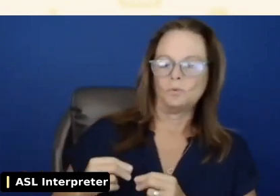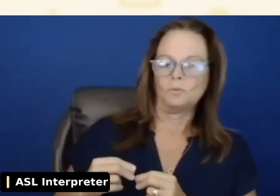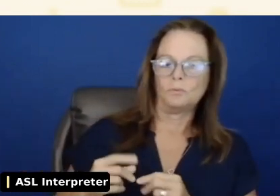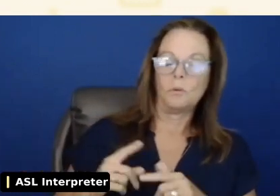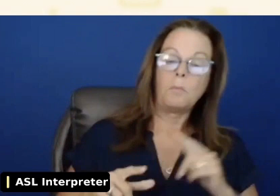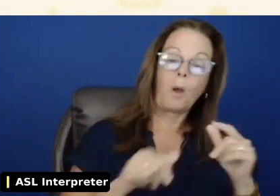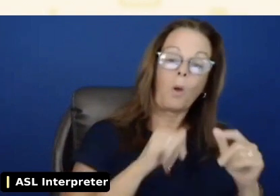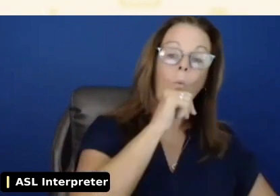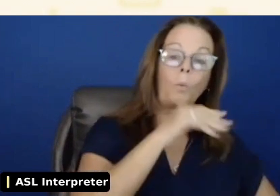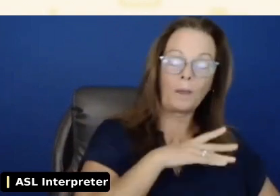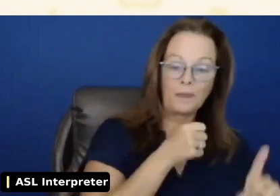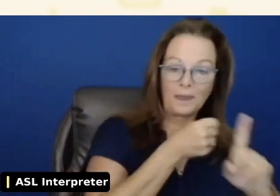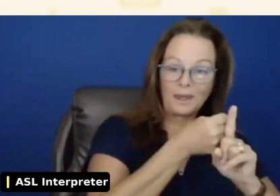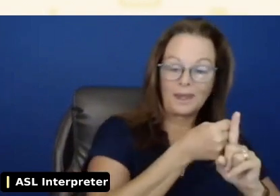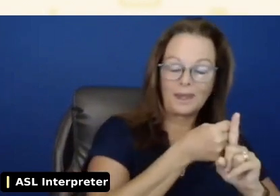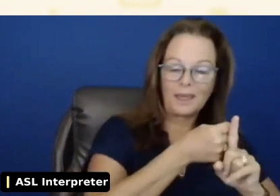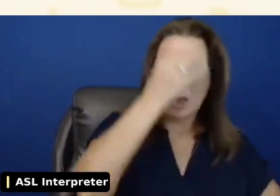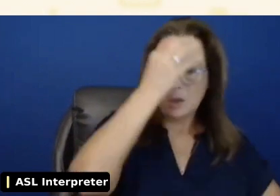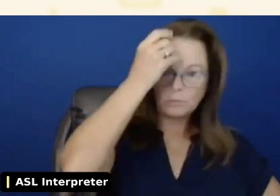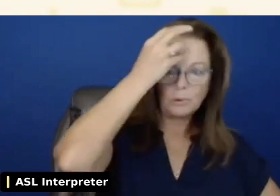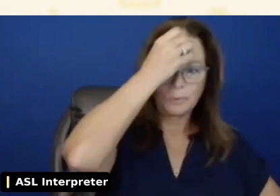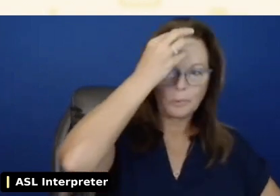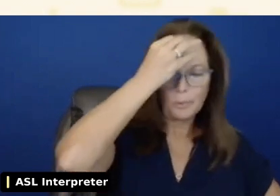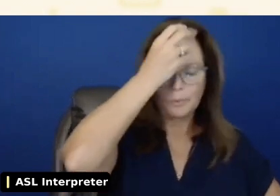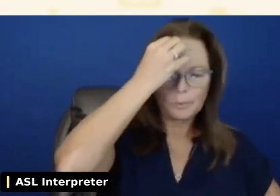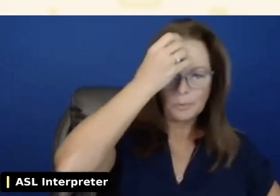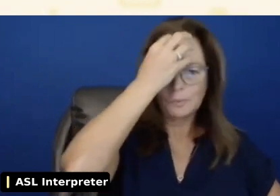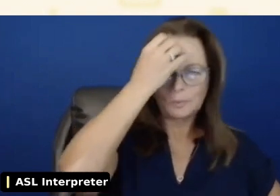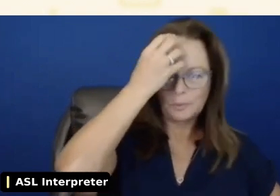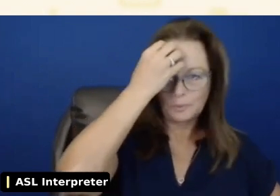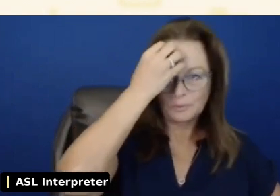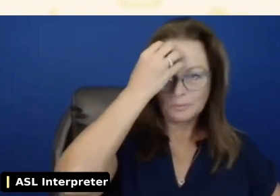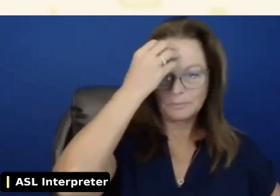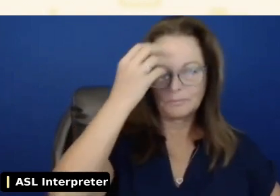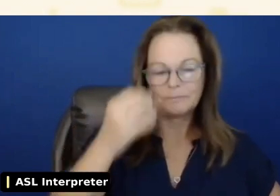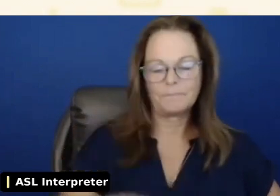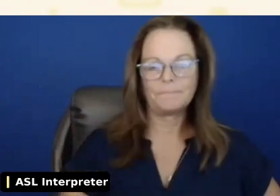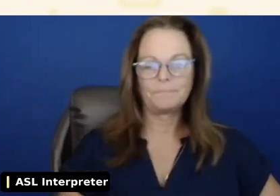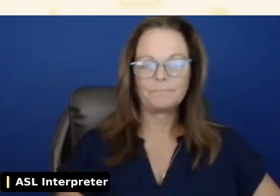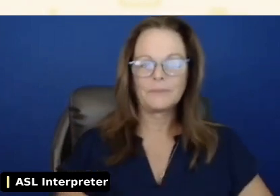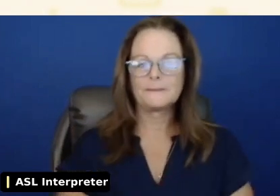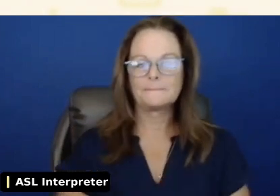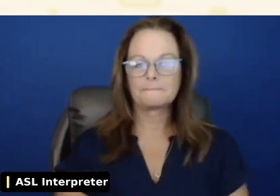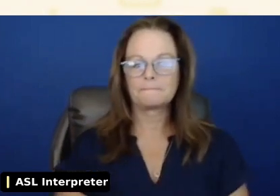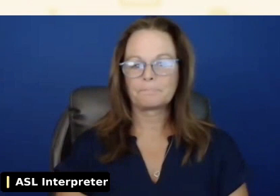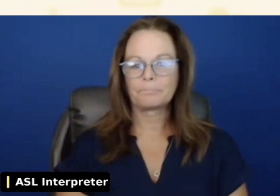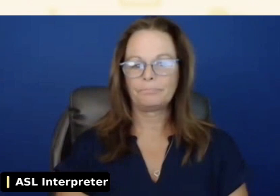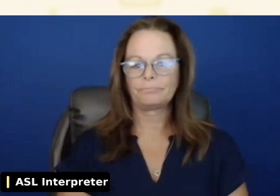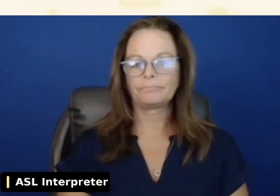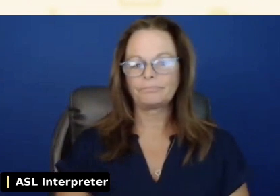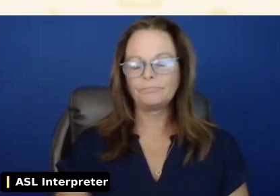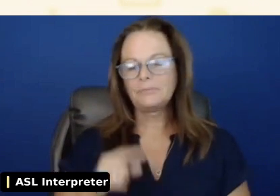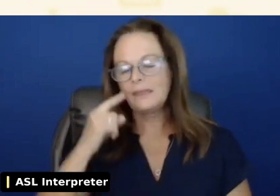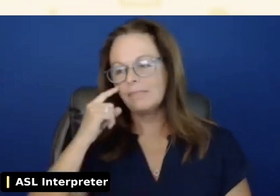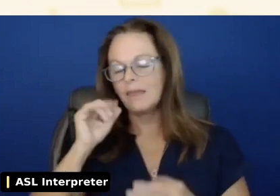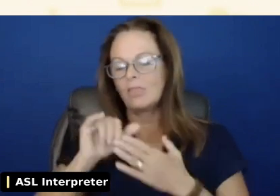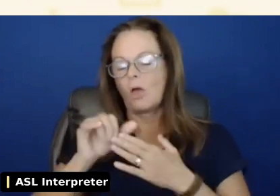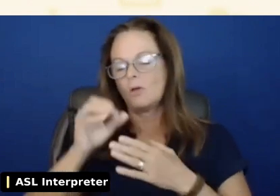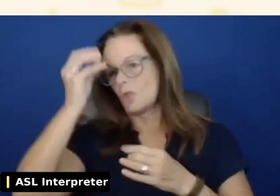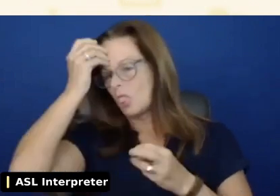And it also is a whirlwind of thoughts, ideas, impulses,